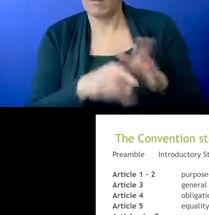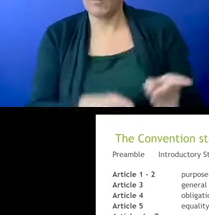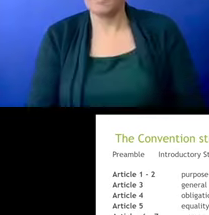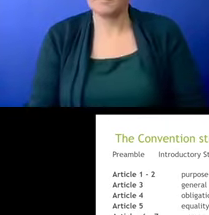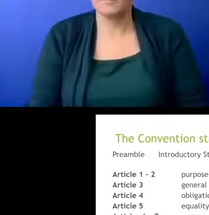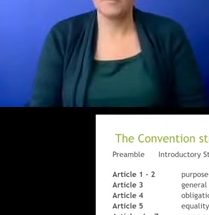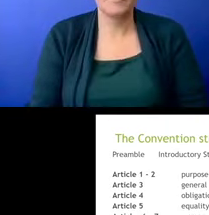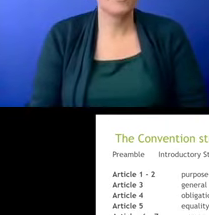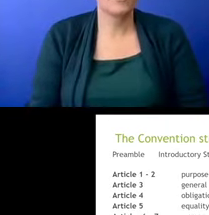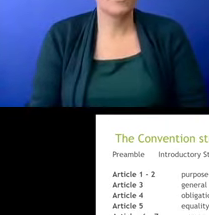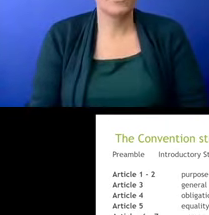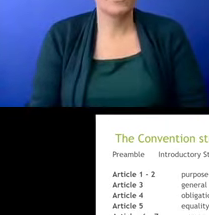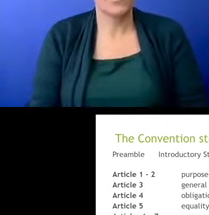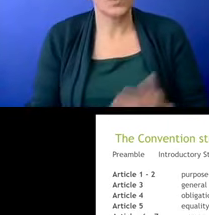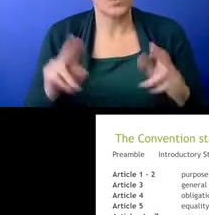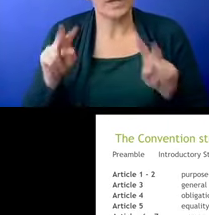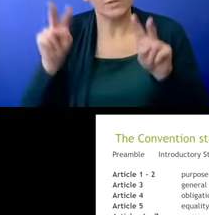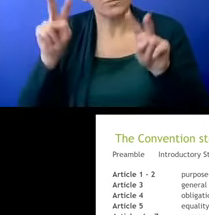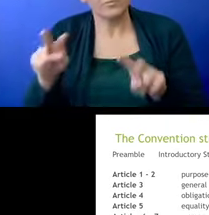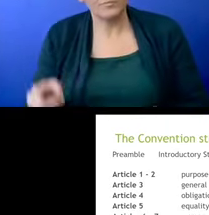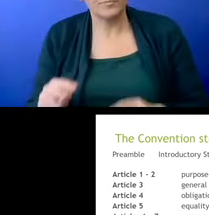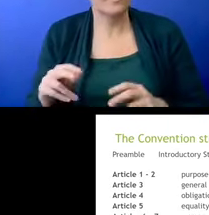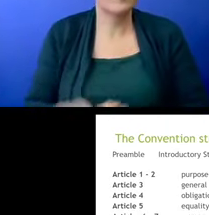I’ll give you a moment to just read through those.